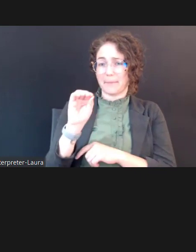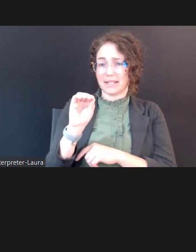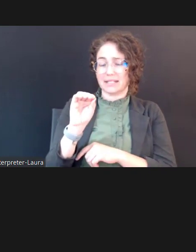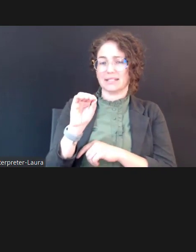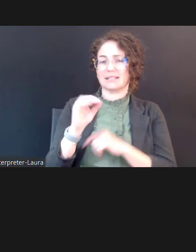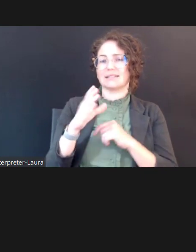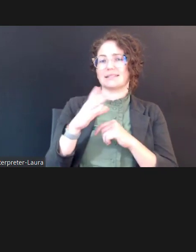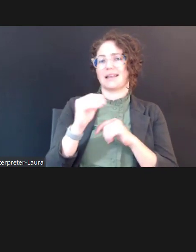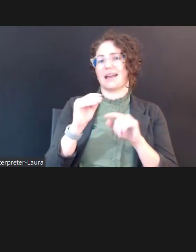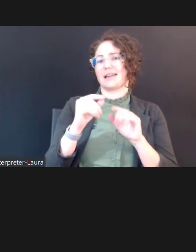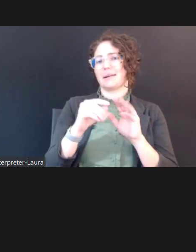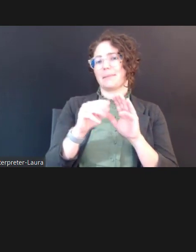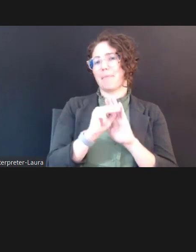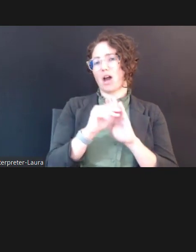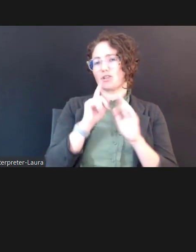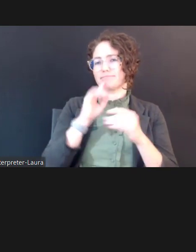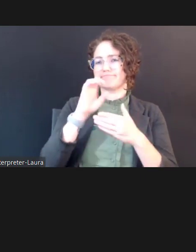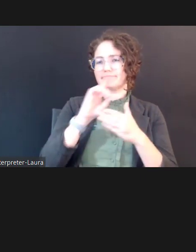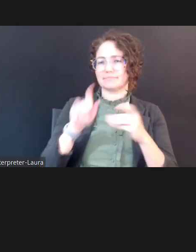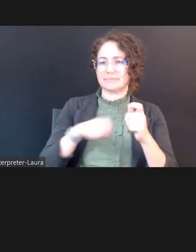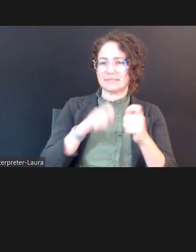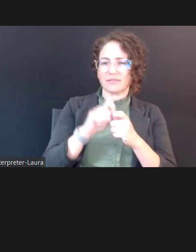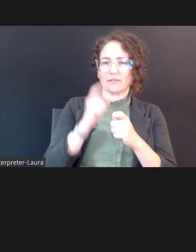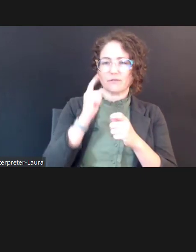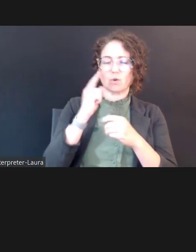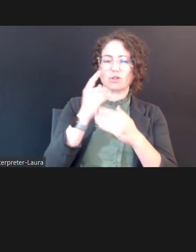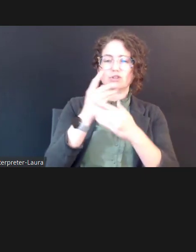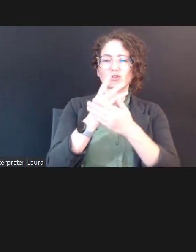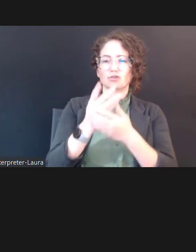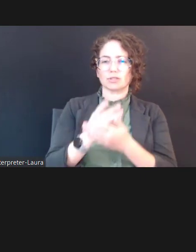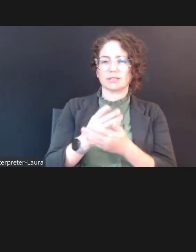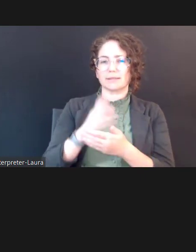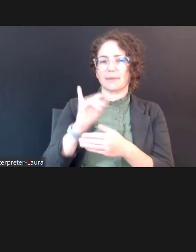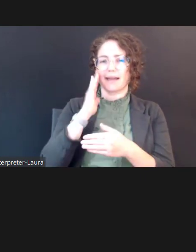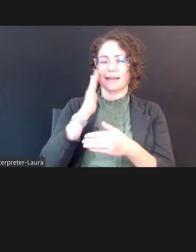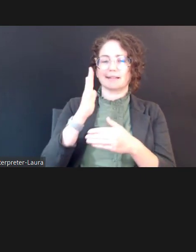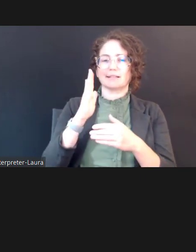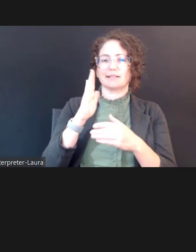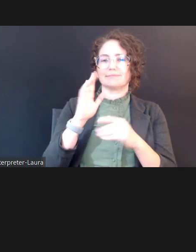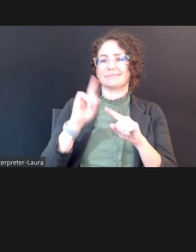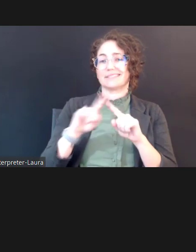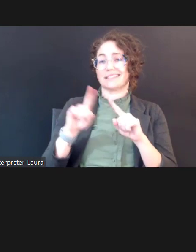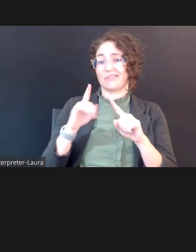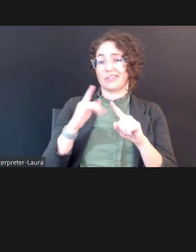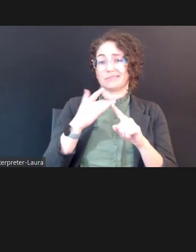by lay individuals such as, most of you are who participating today,